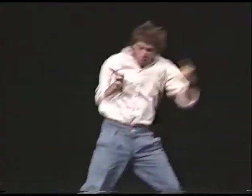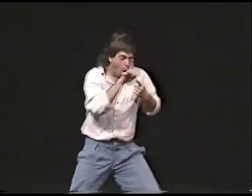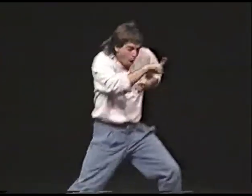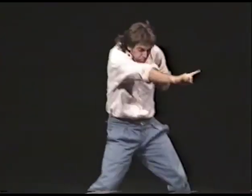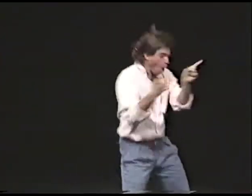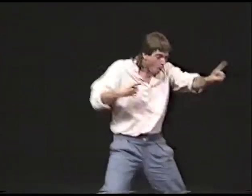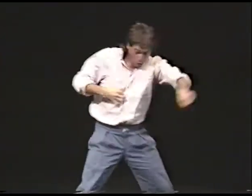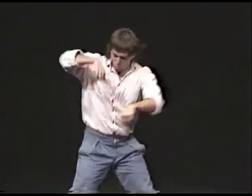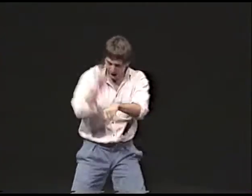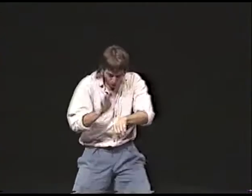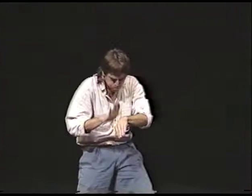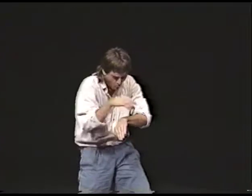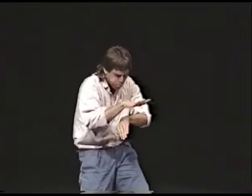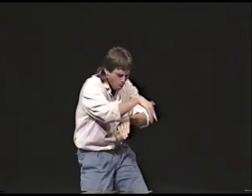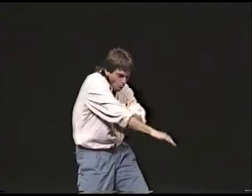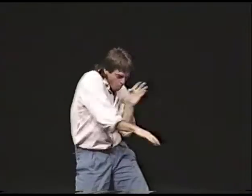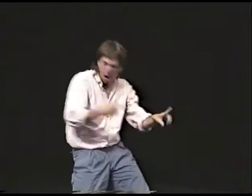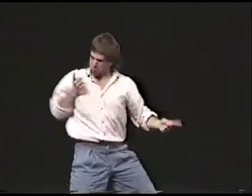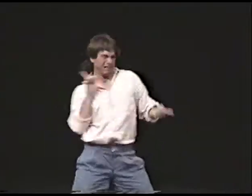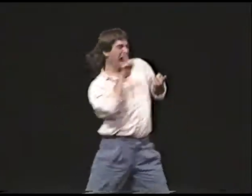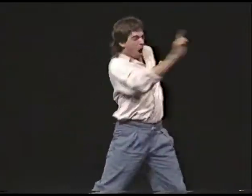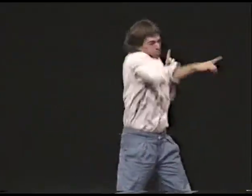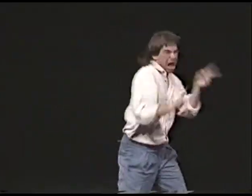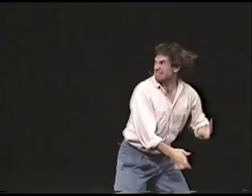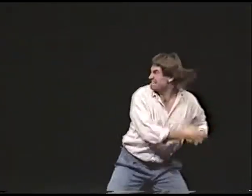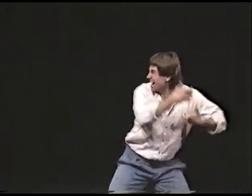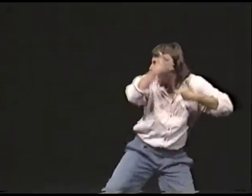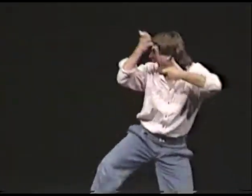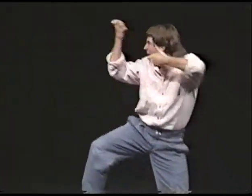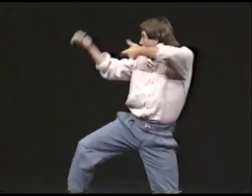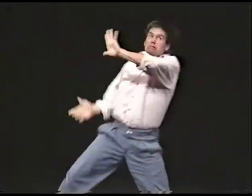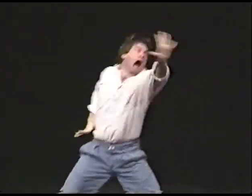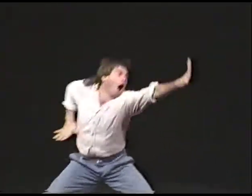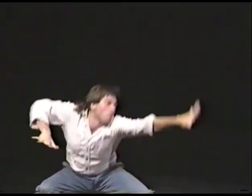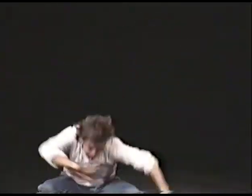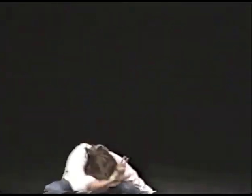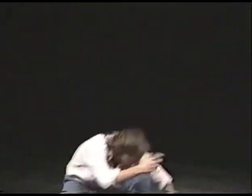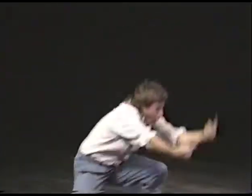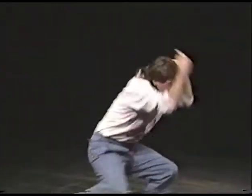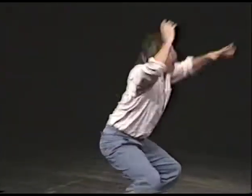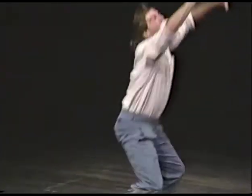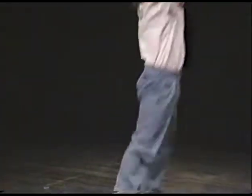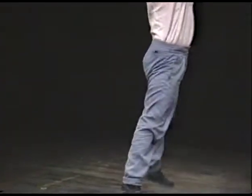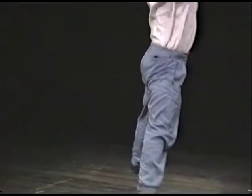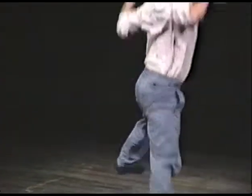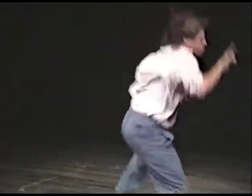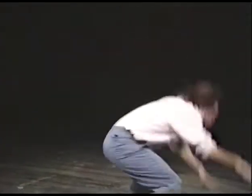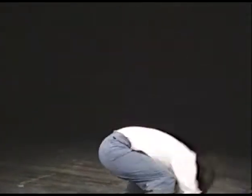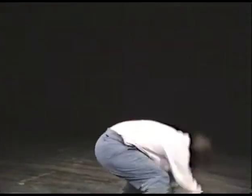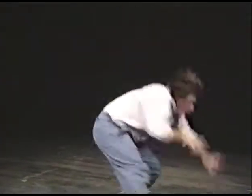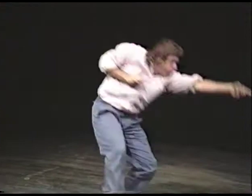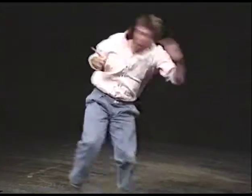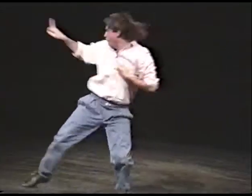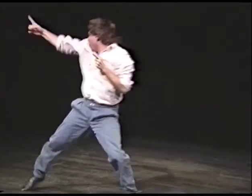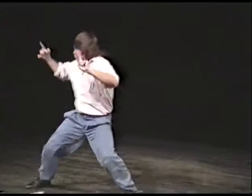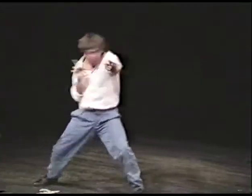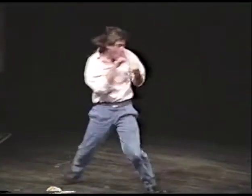Holy stampedes down stairs past National Guard.